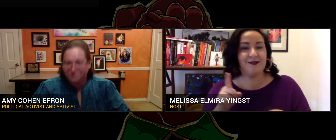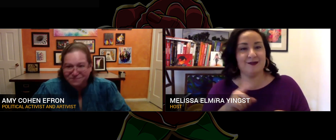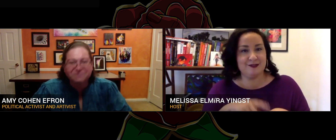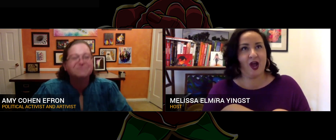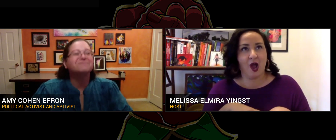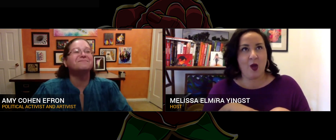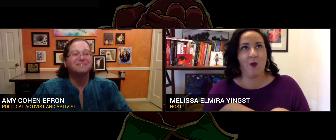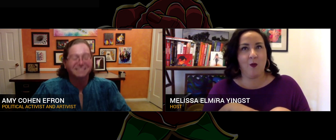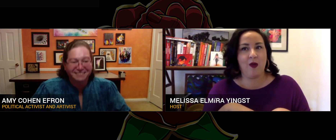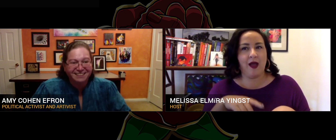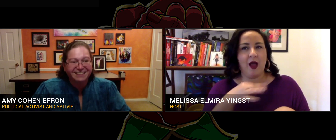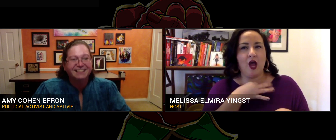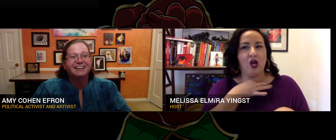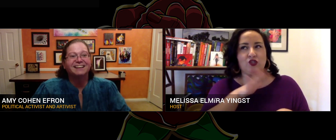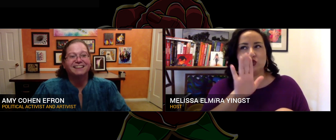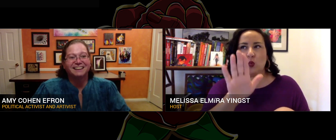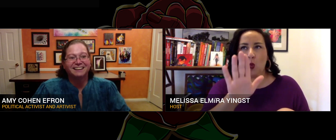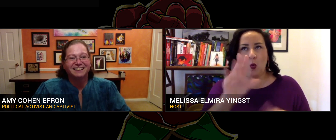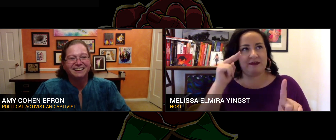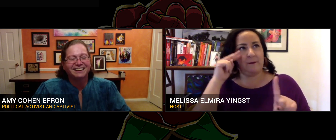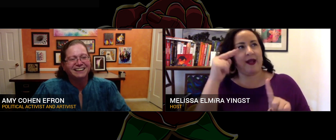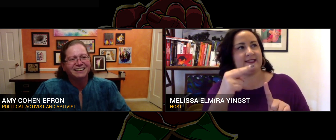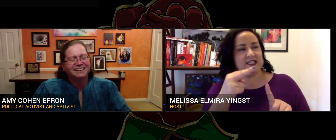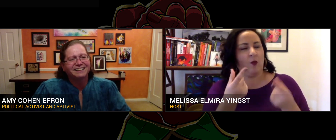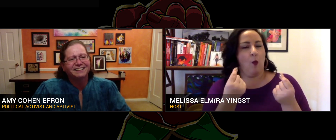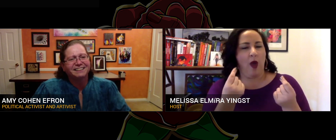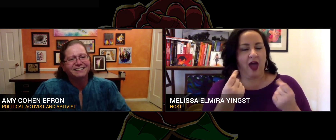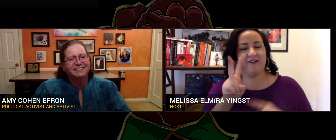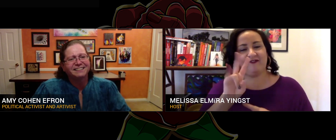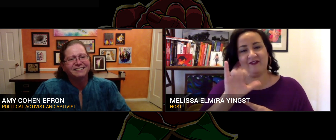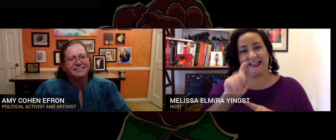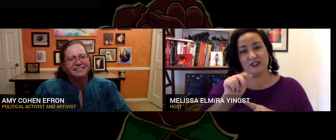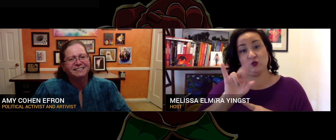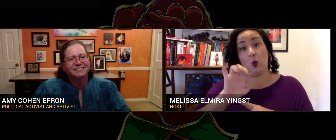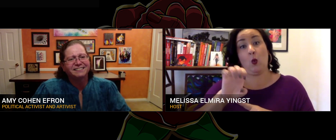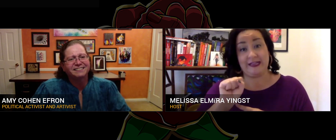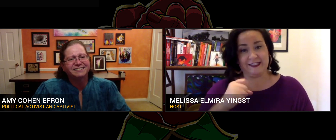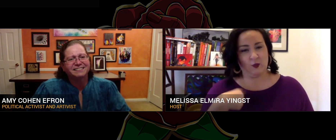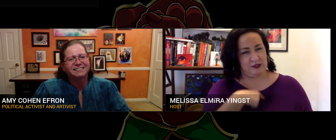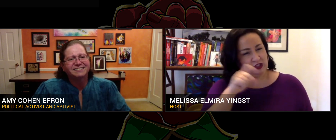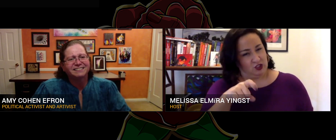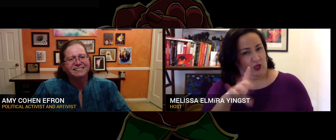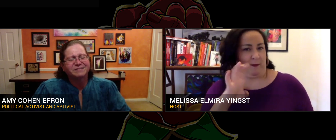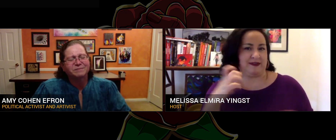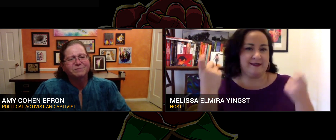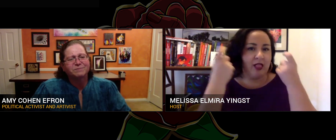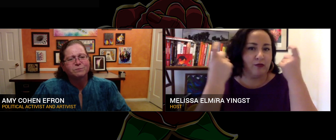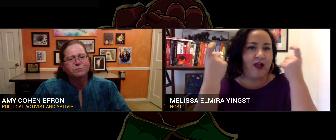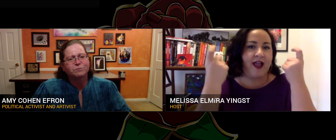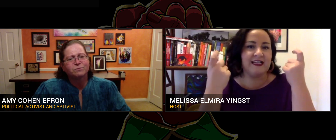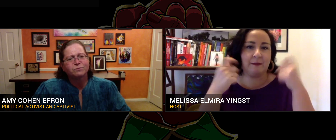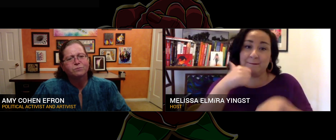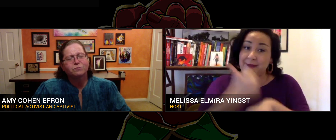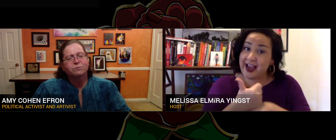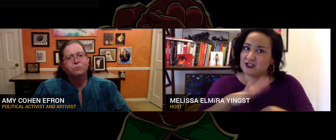Right, all of those. I'm curious about your perspective about which victories we should be celebrating?